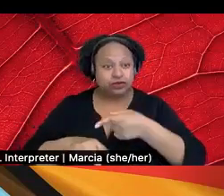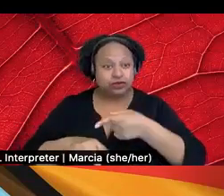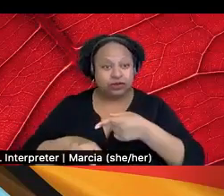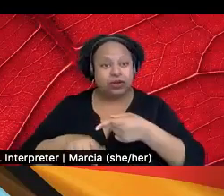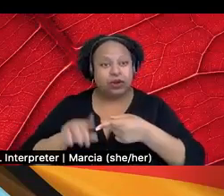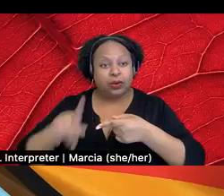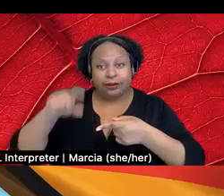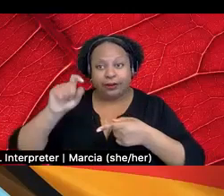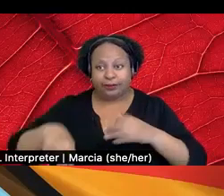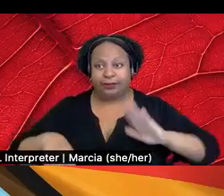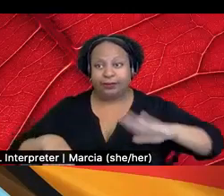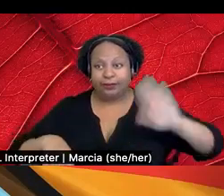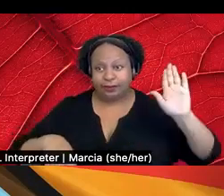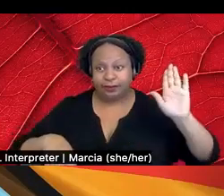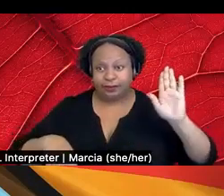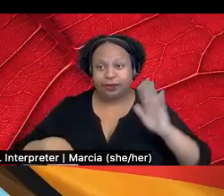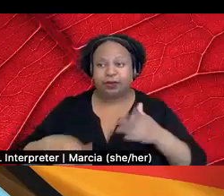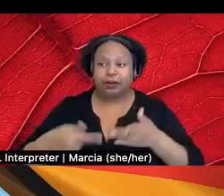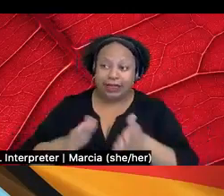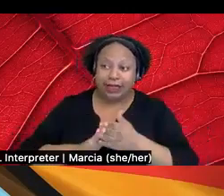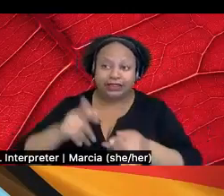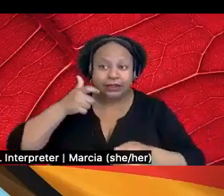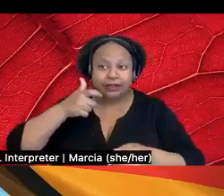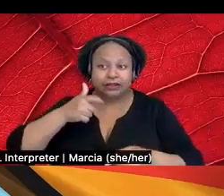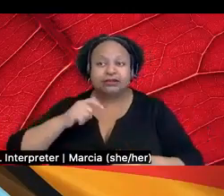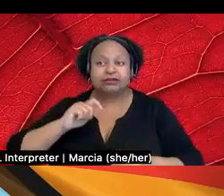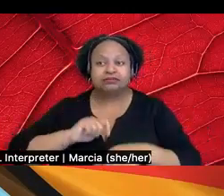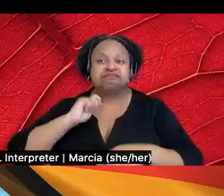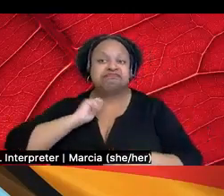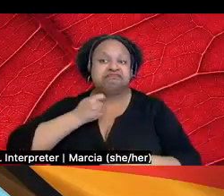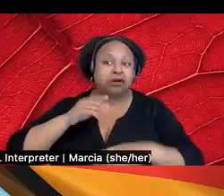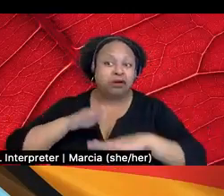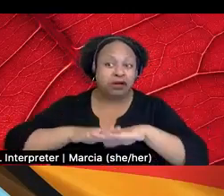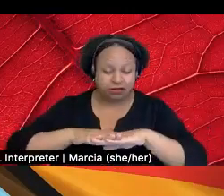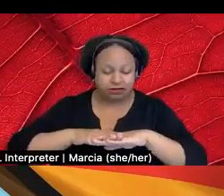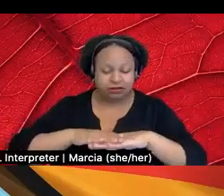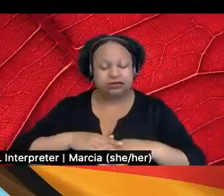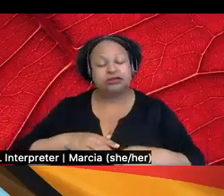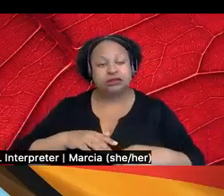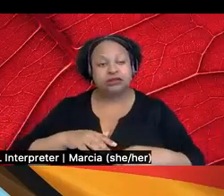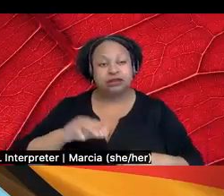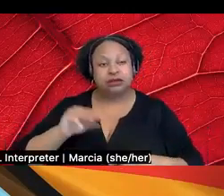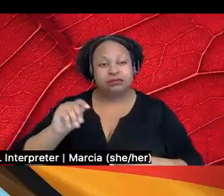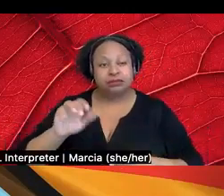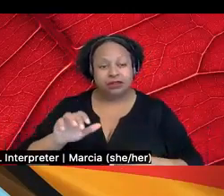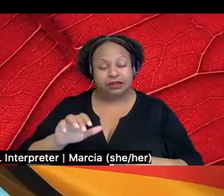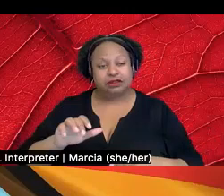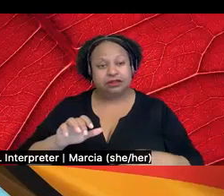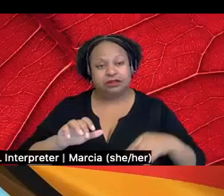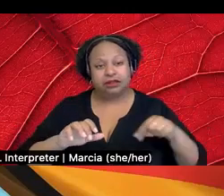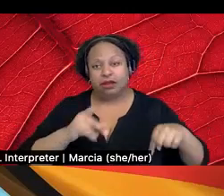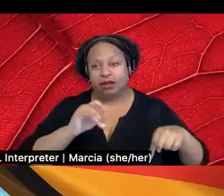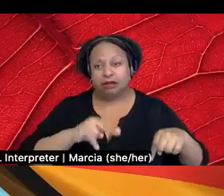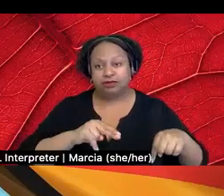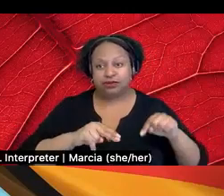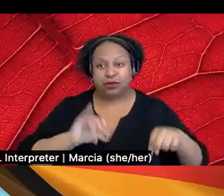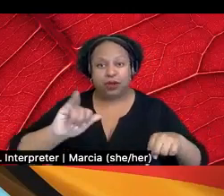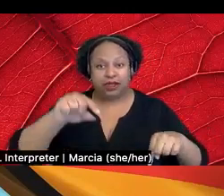For keyboard users, option plus Y on a Mac or Alt plus Y on a Windows will unmute yourself.